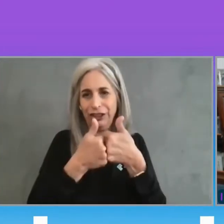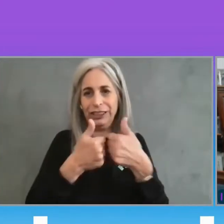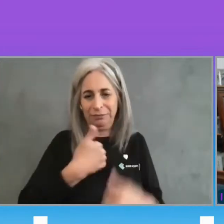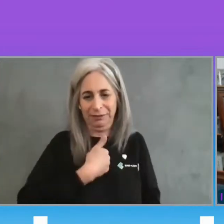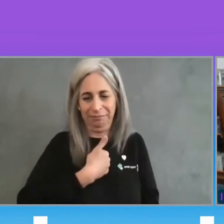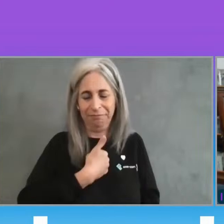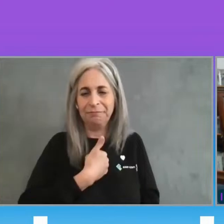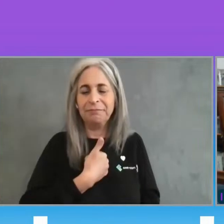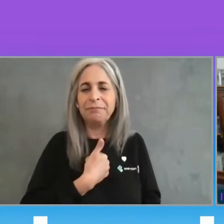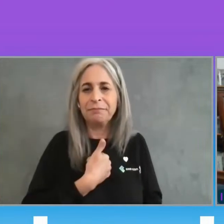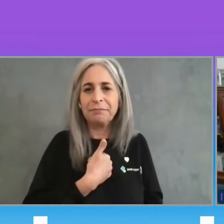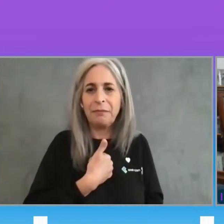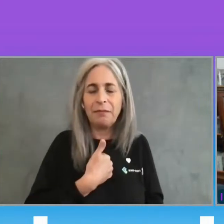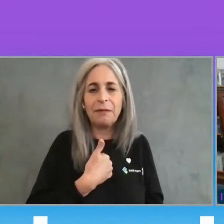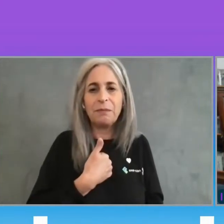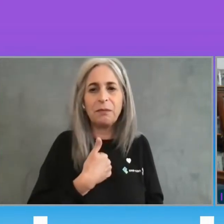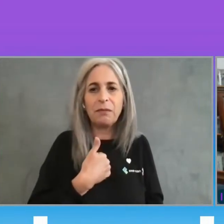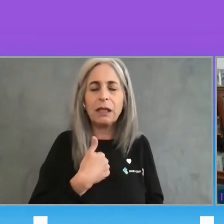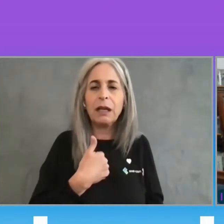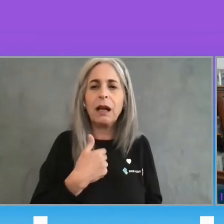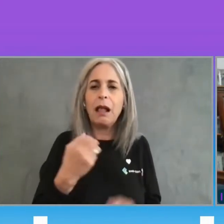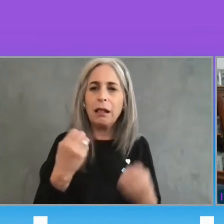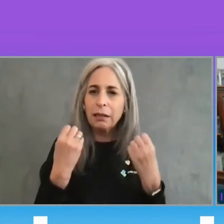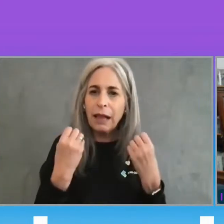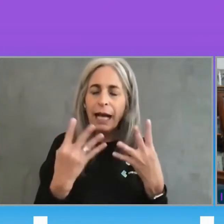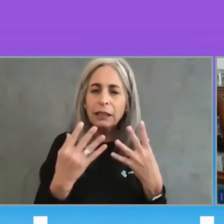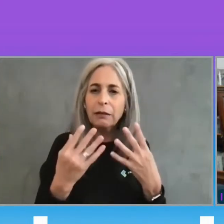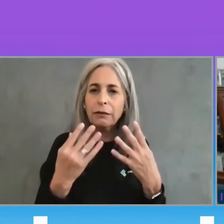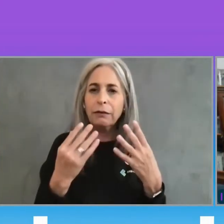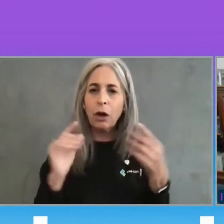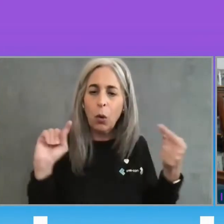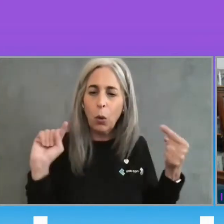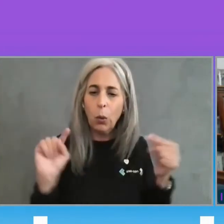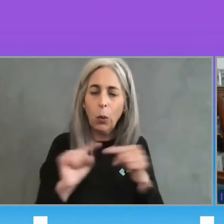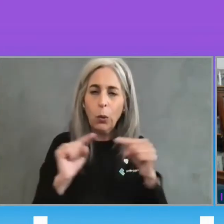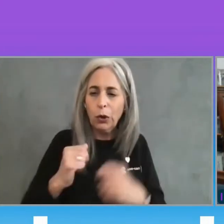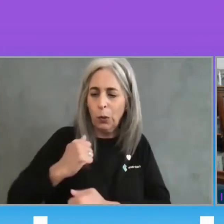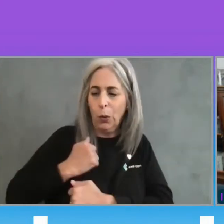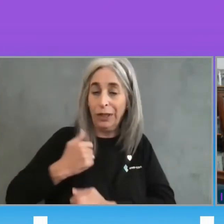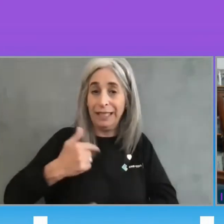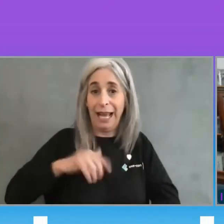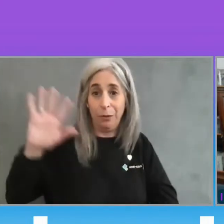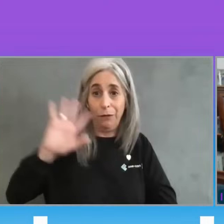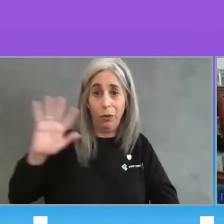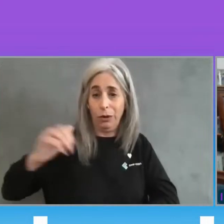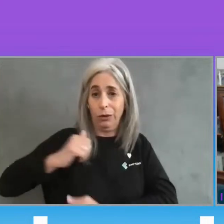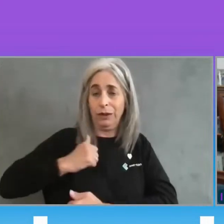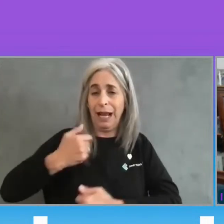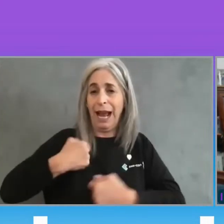challenges. But a lot of the wounded warriors, I, I'm a I'm a